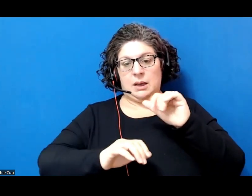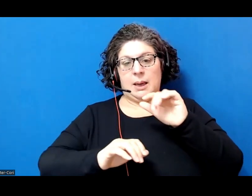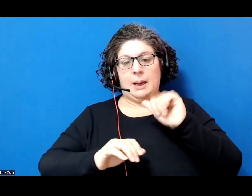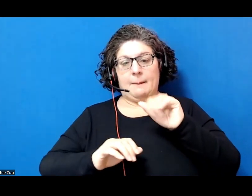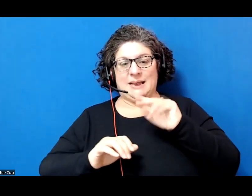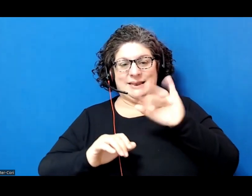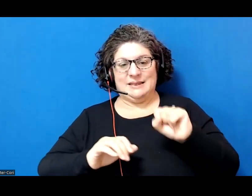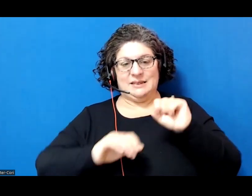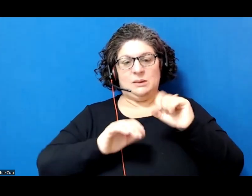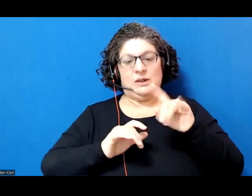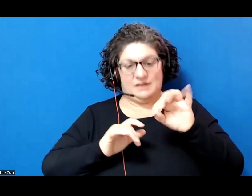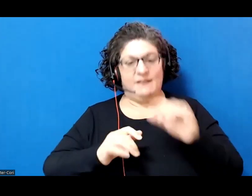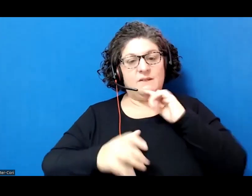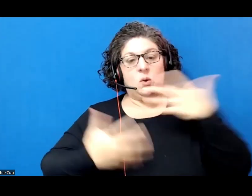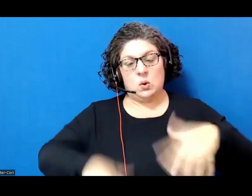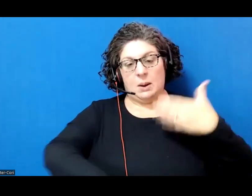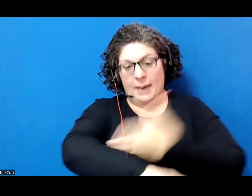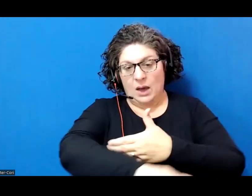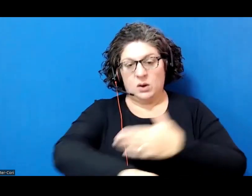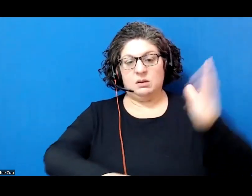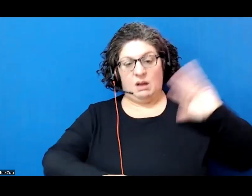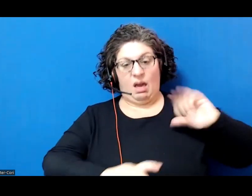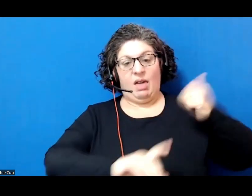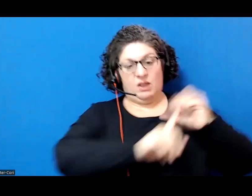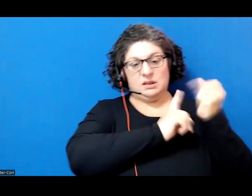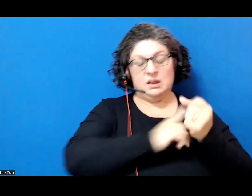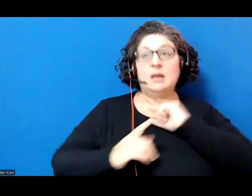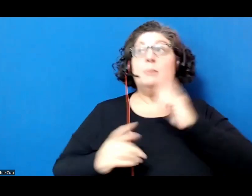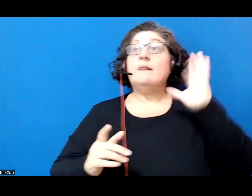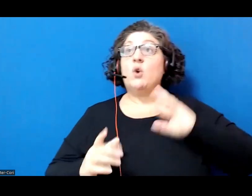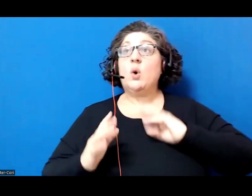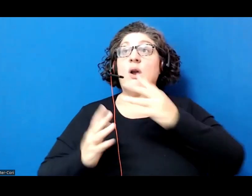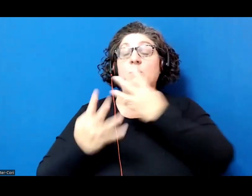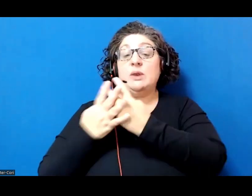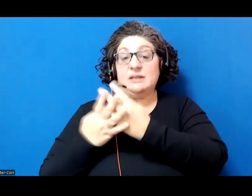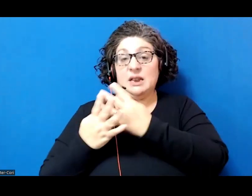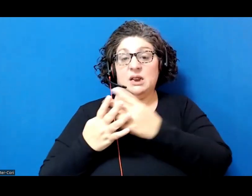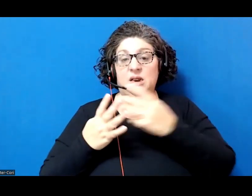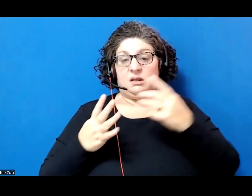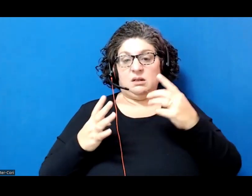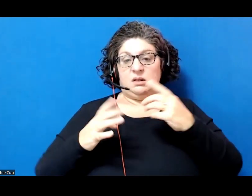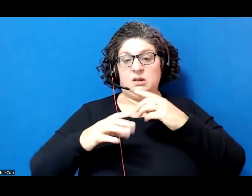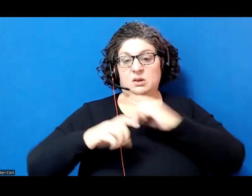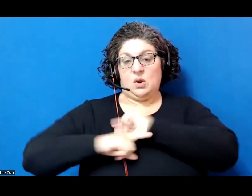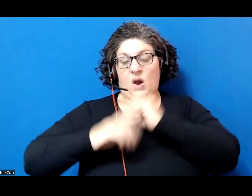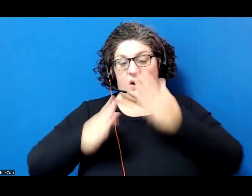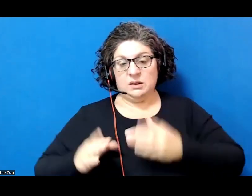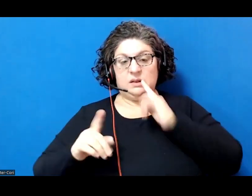Think back to the former prison warden who wrote in favor of the inmate in the case involving hair and beard length.